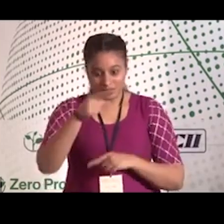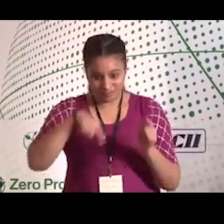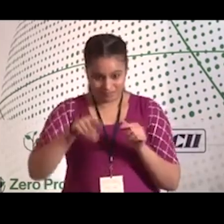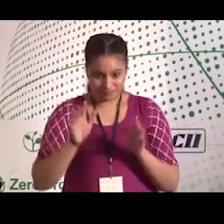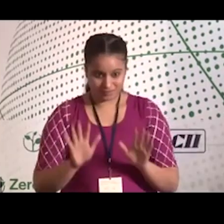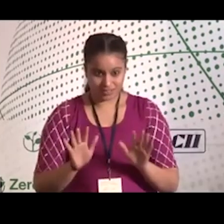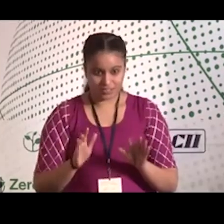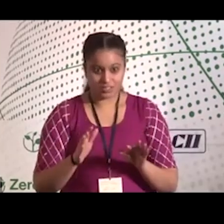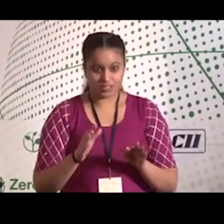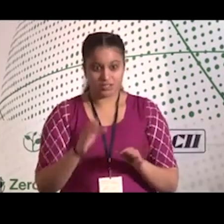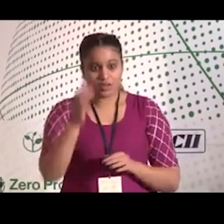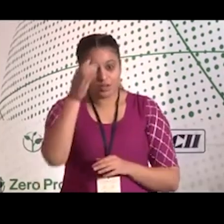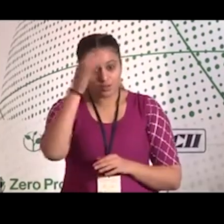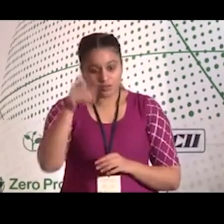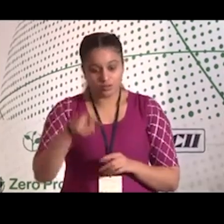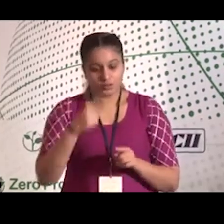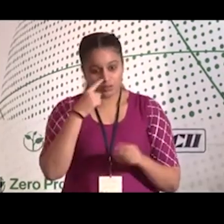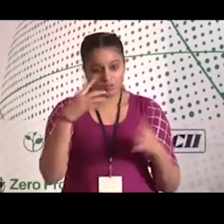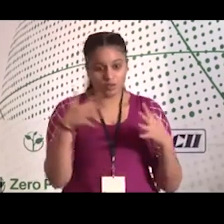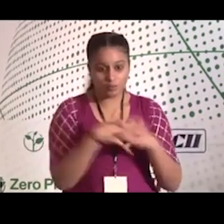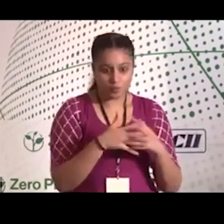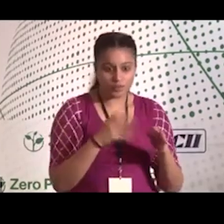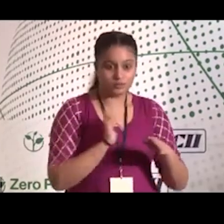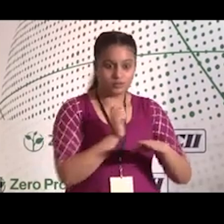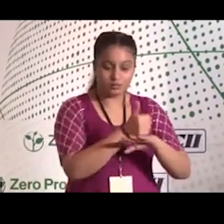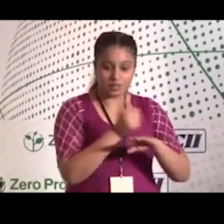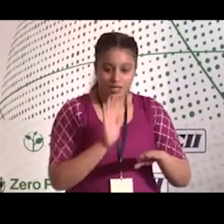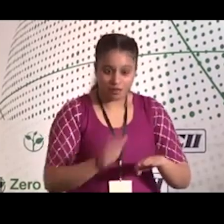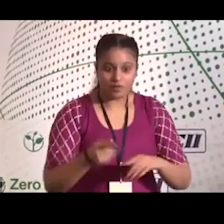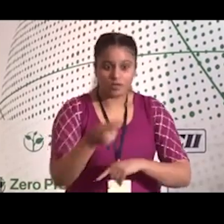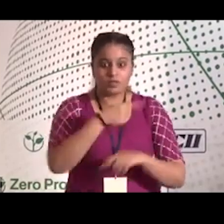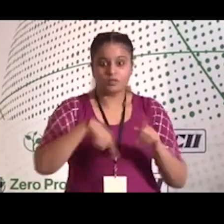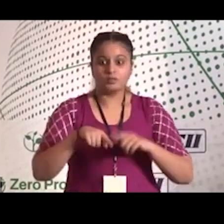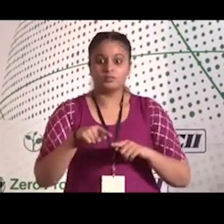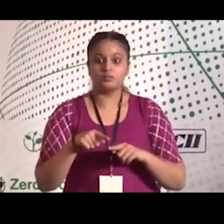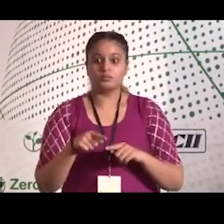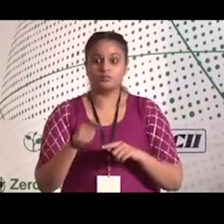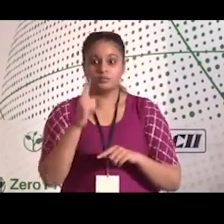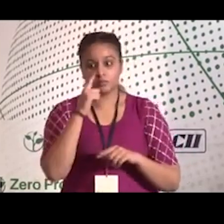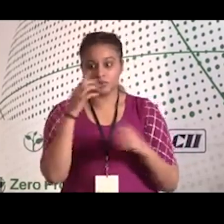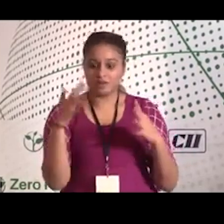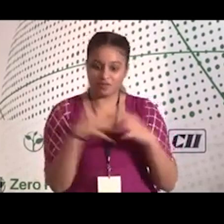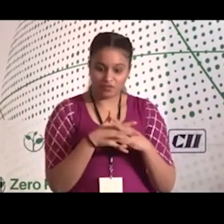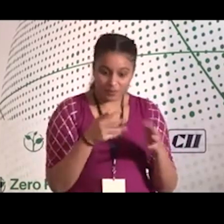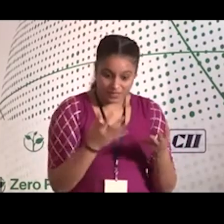context in which women, entrepreneurship is is when it comes to women with special needs,